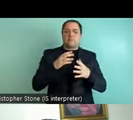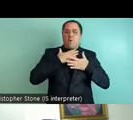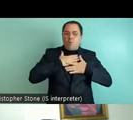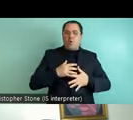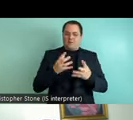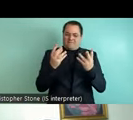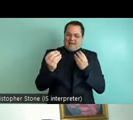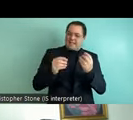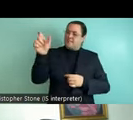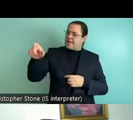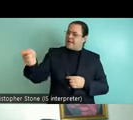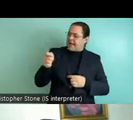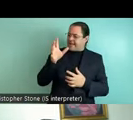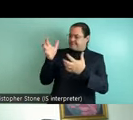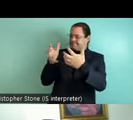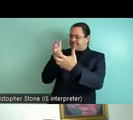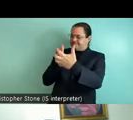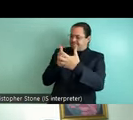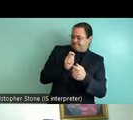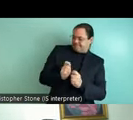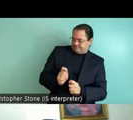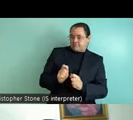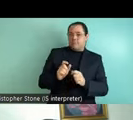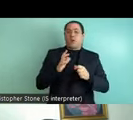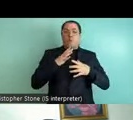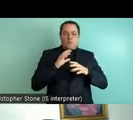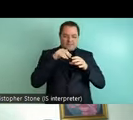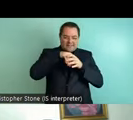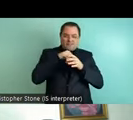accommodations external and internal communication of disability inclusive